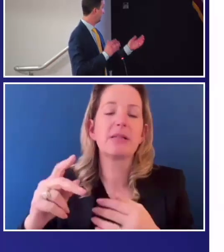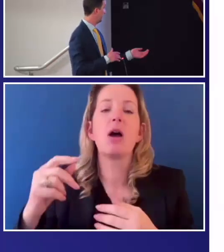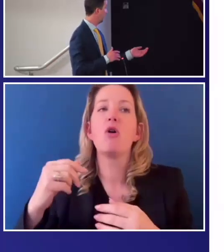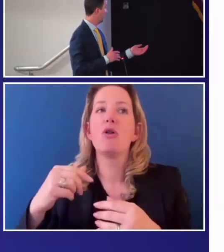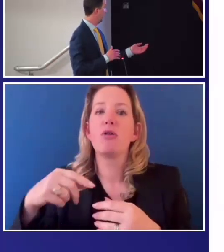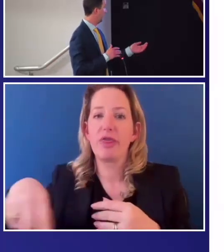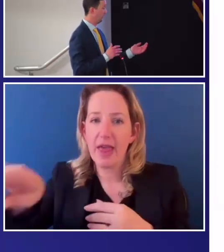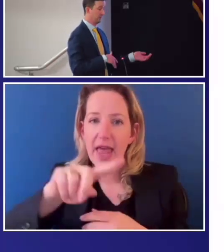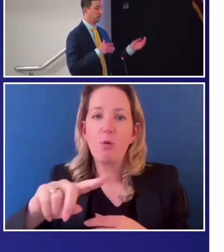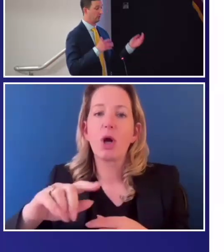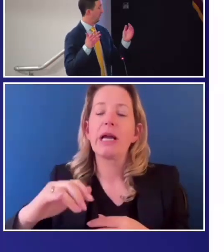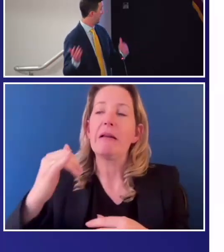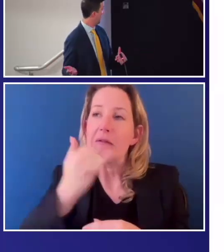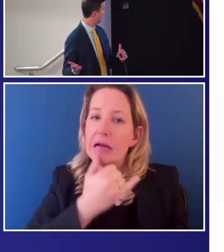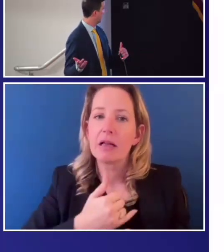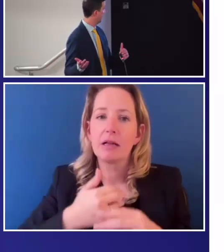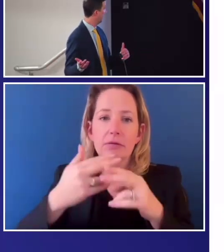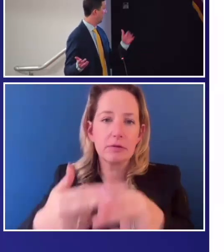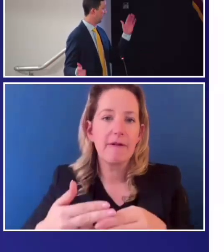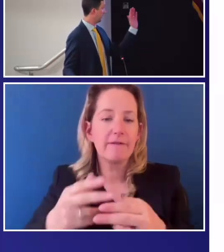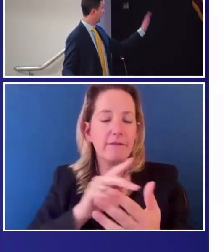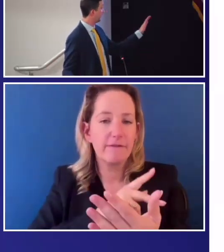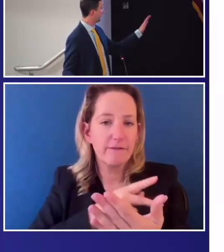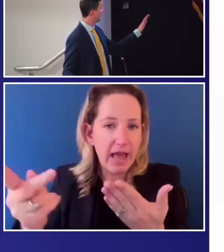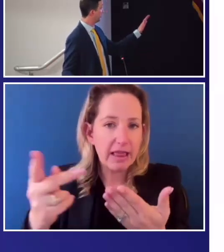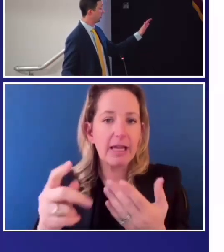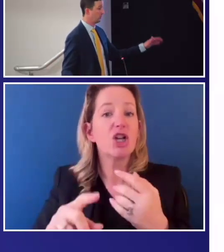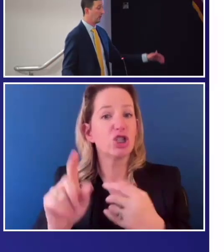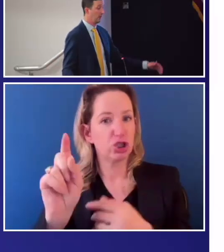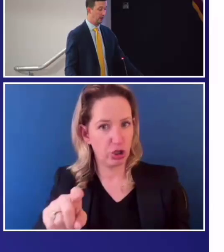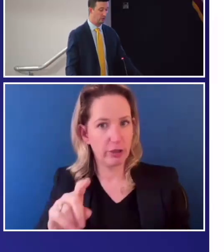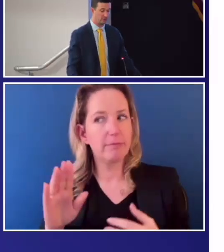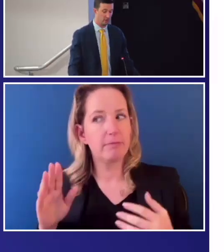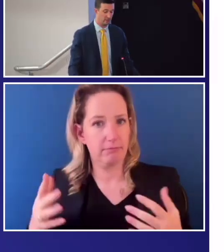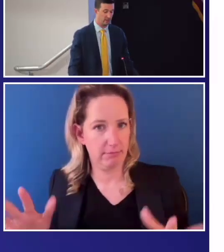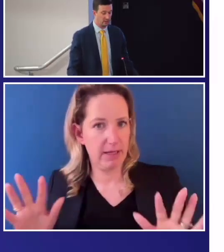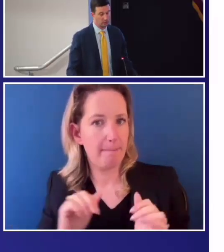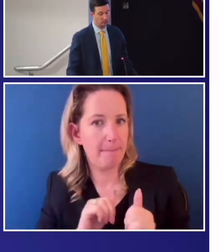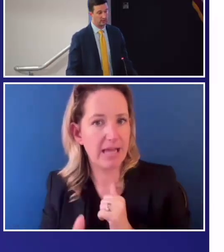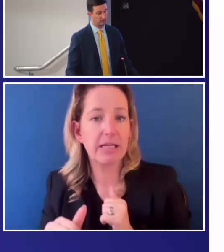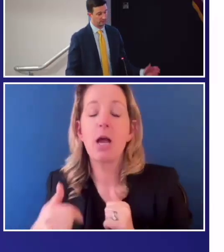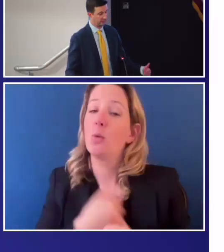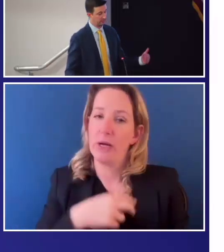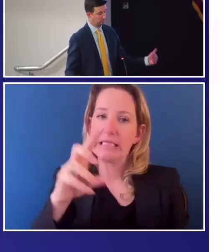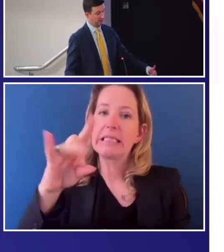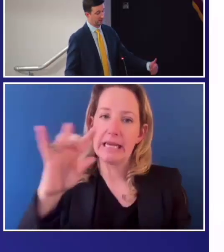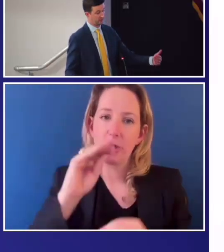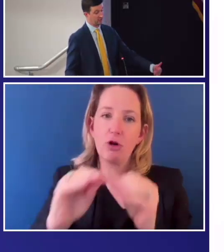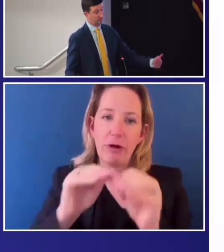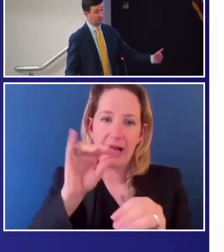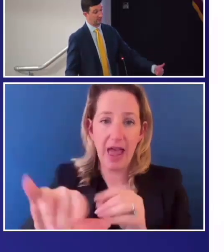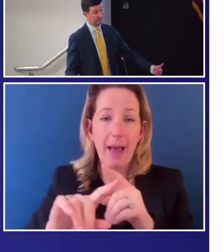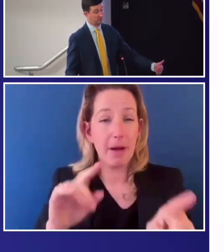failing when they should have been passing. We corrected this issue. I would just note that anyone who downloaded the data prior to January 2nd